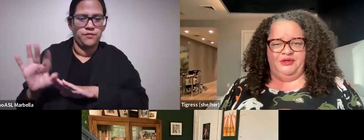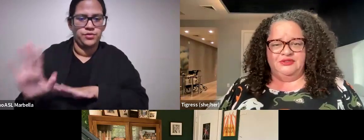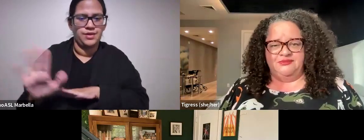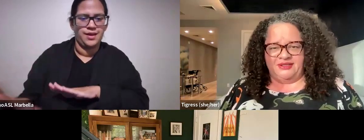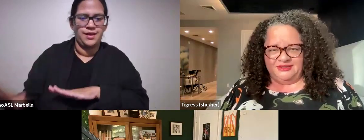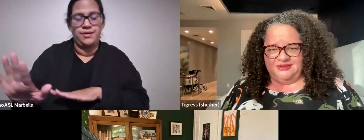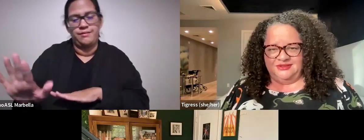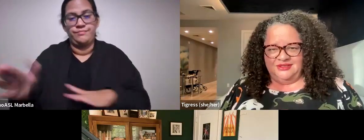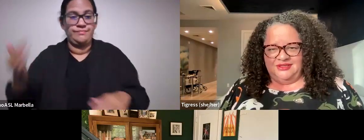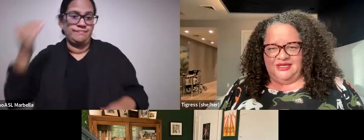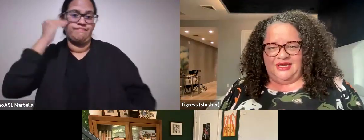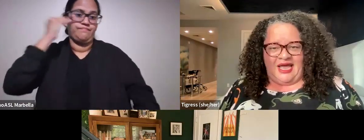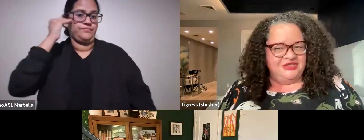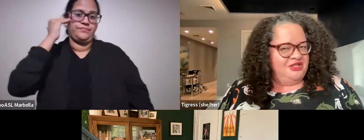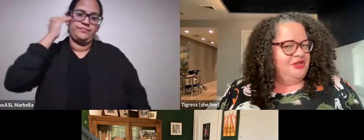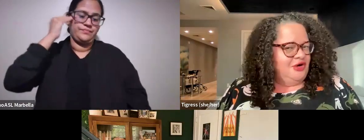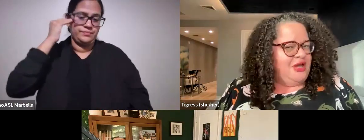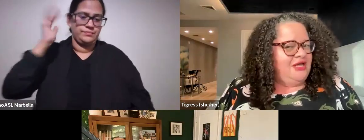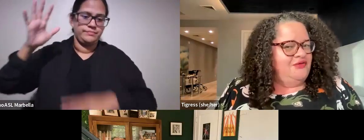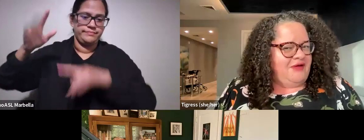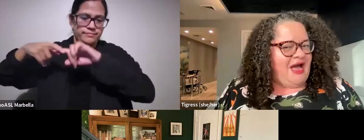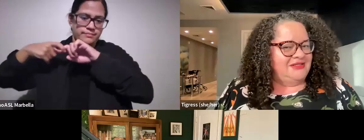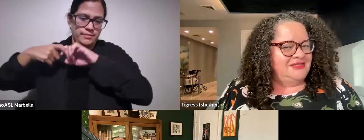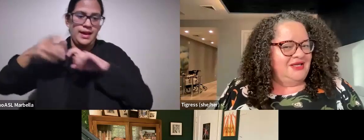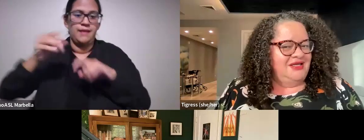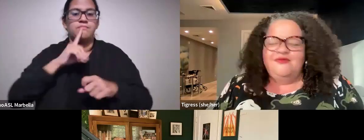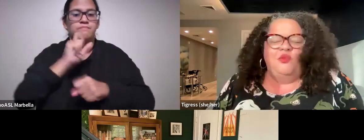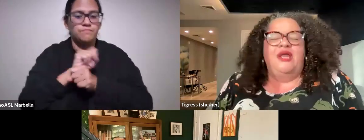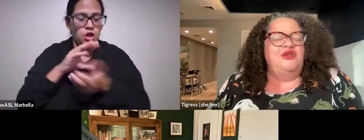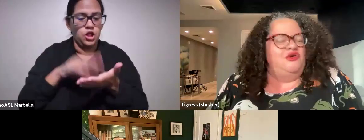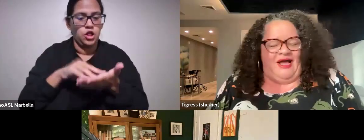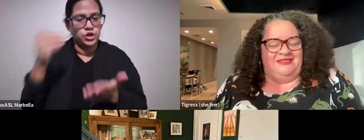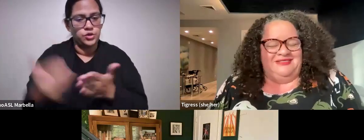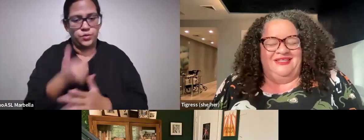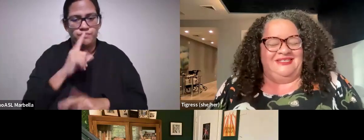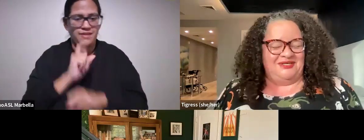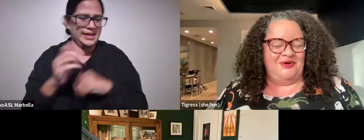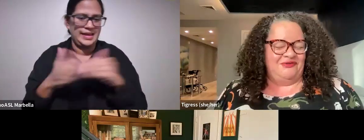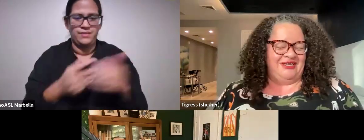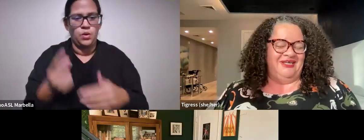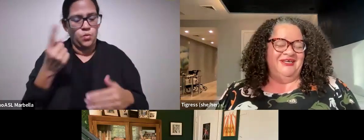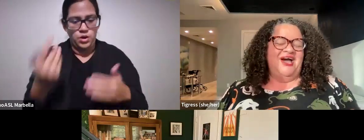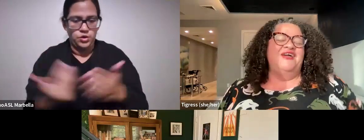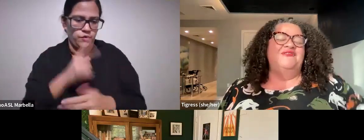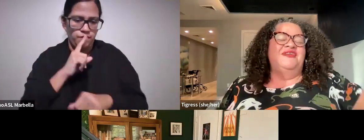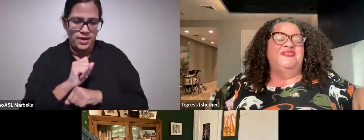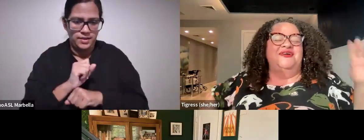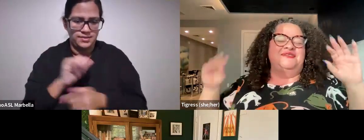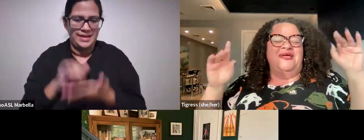knows button and actually learn a new fact, even one new fact that they didn't know already, I find that there are some,